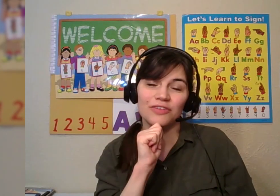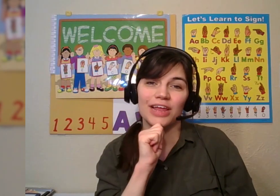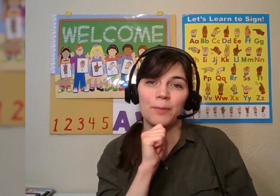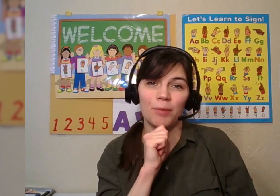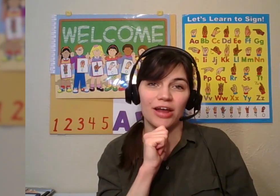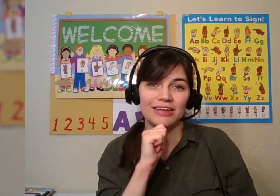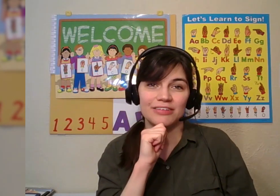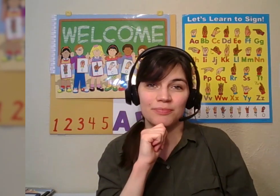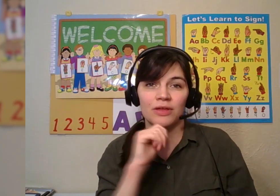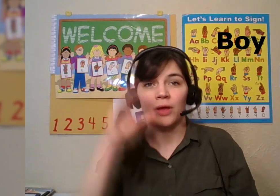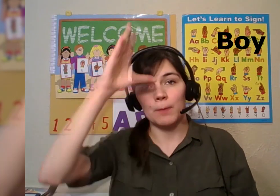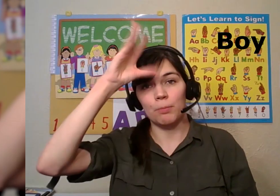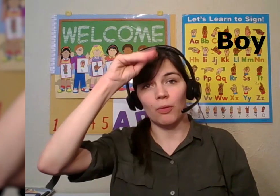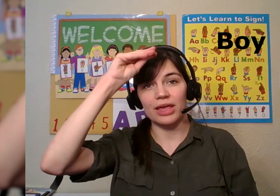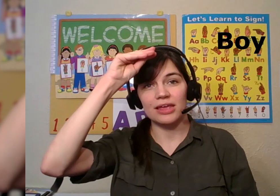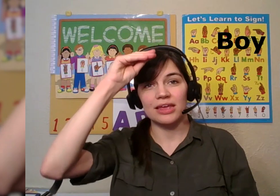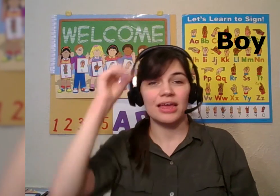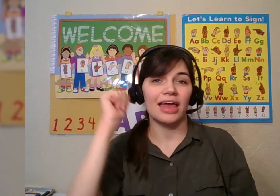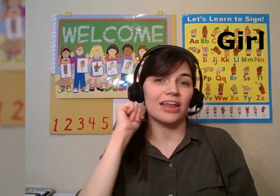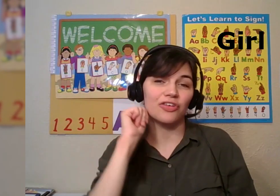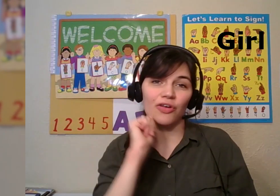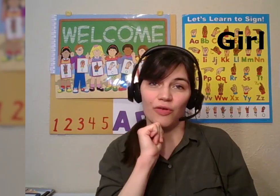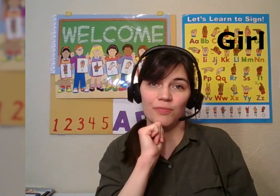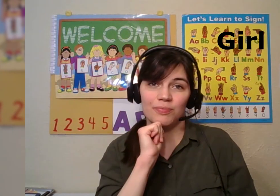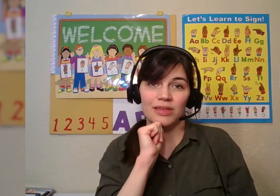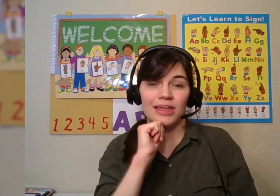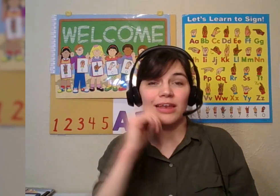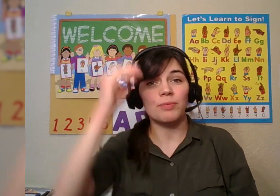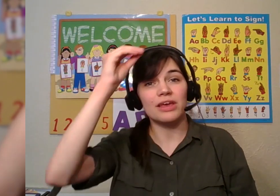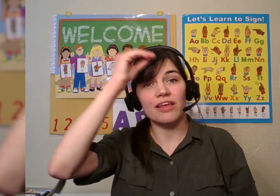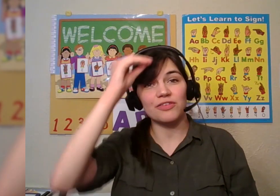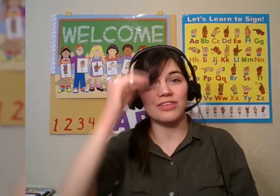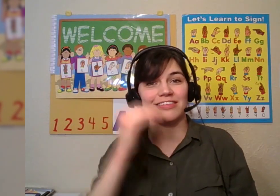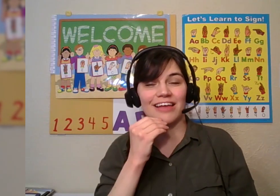like a bonnet. Boy and girl. Now because of these signs,